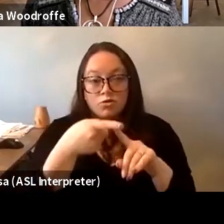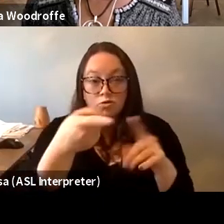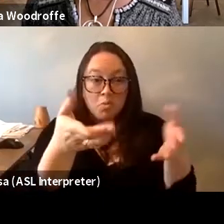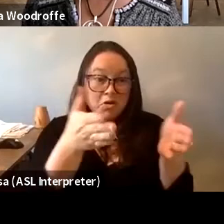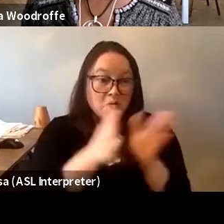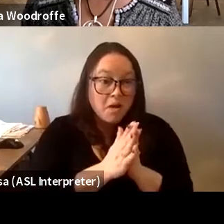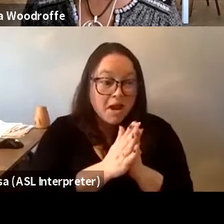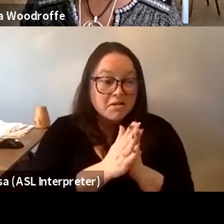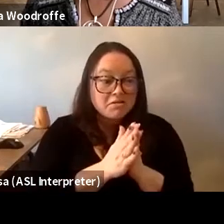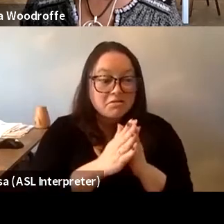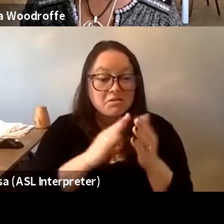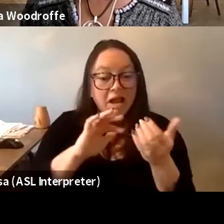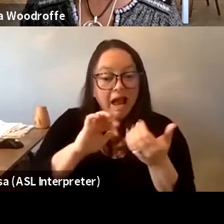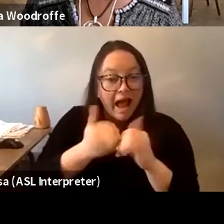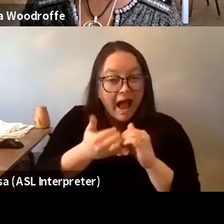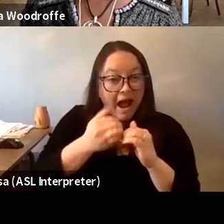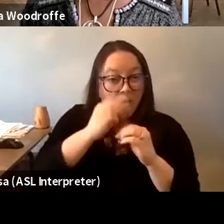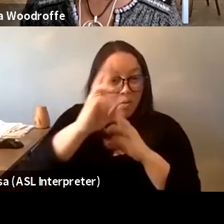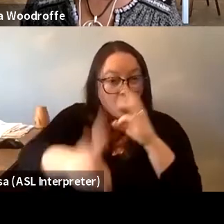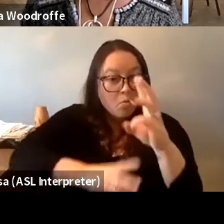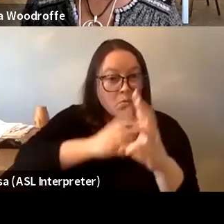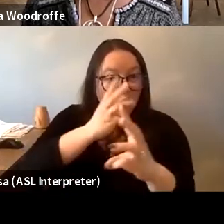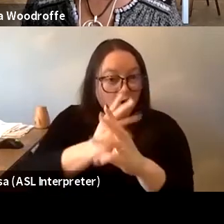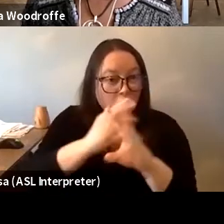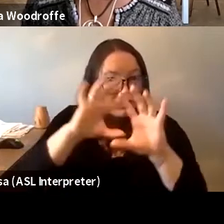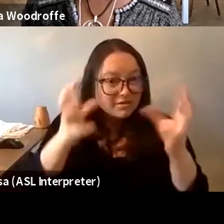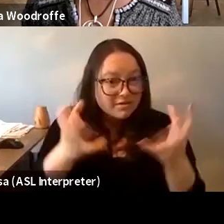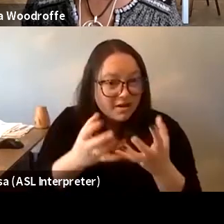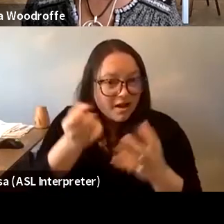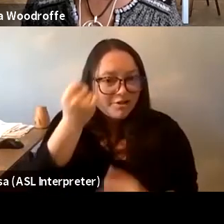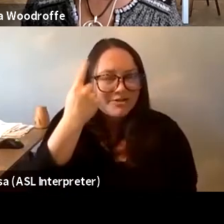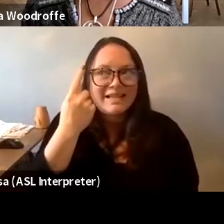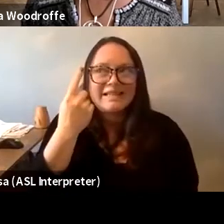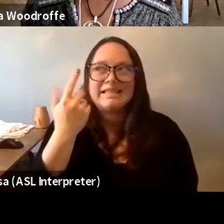it, I think we live in a pretty nice, you know, sometimes